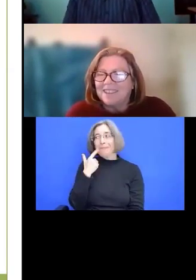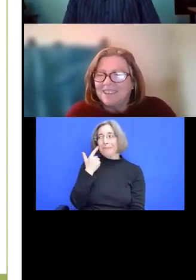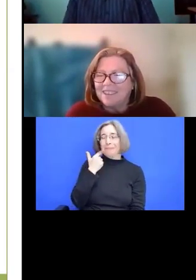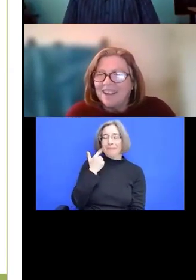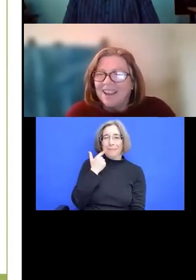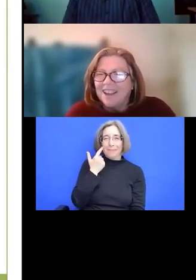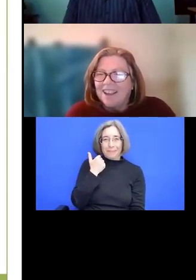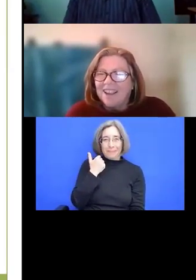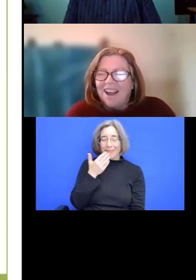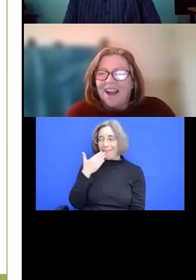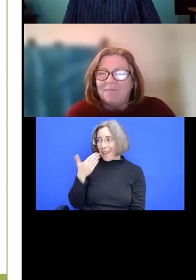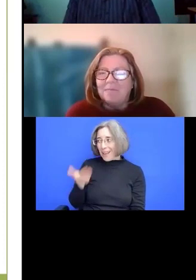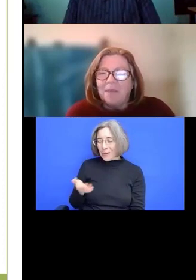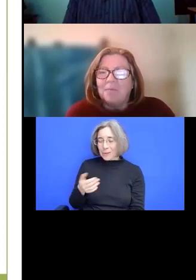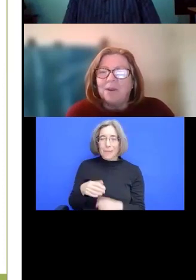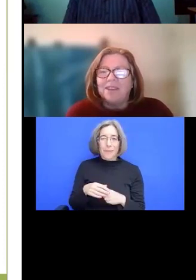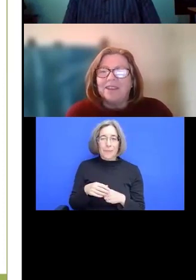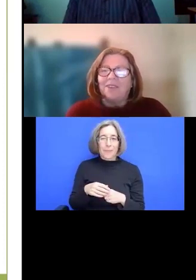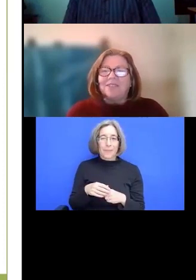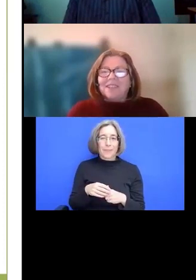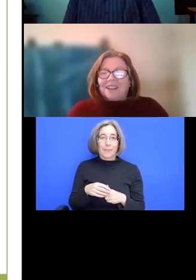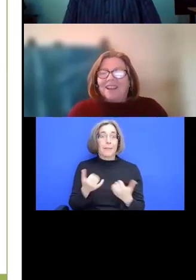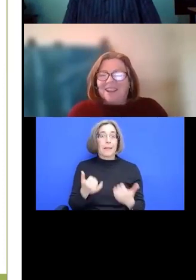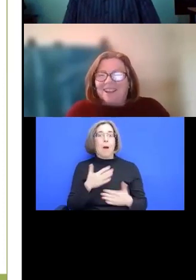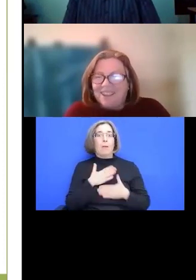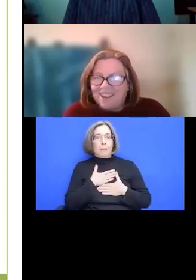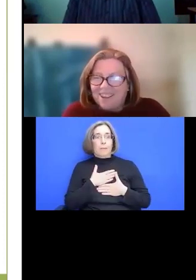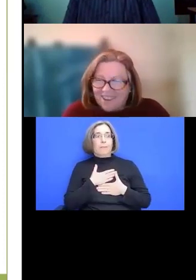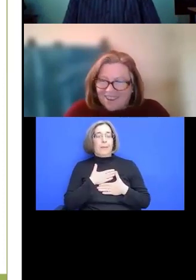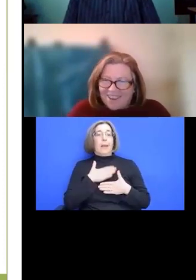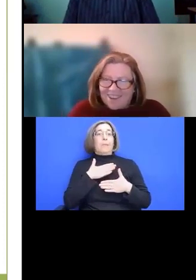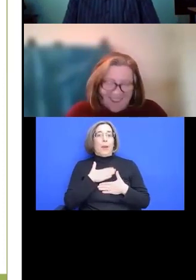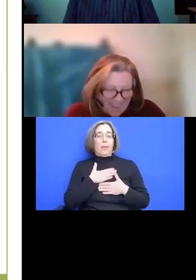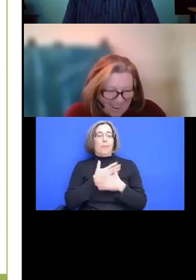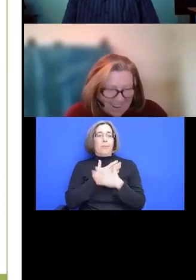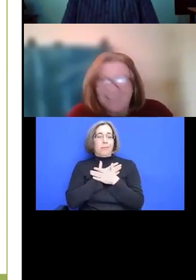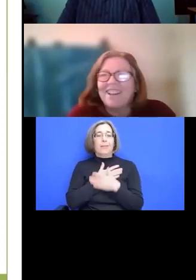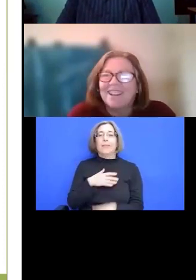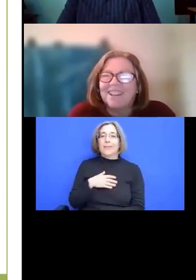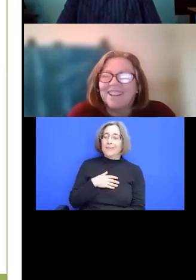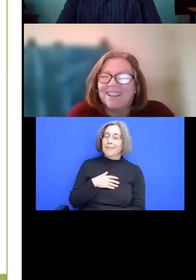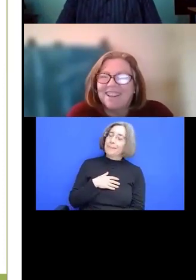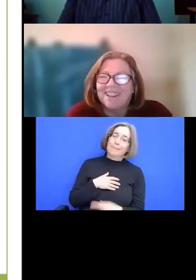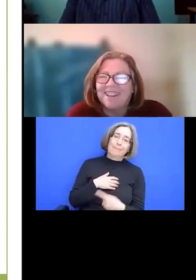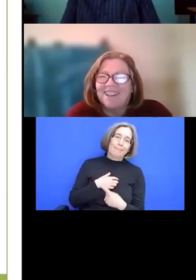Joe Schumaker: Well, thank you. Scarlett Gibb: I'm breathing now. Joe Schumaker: I always leave you all the heavy lifting.